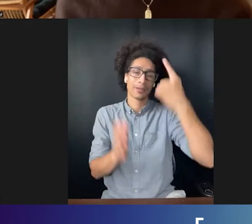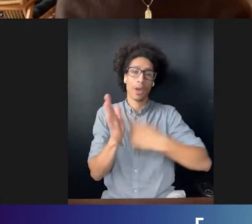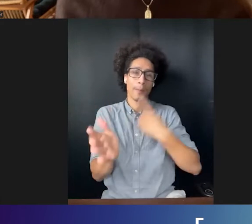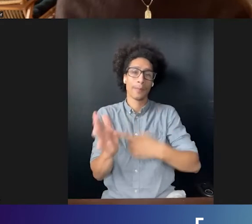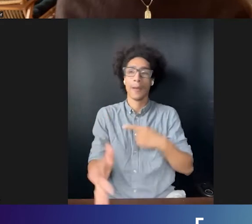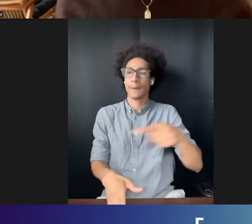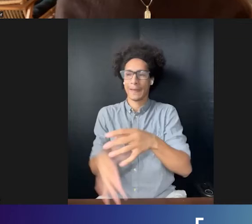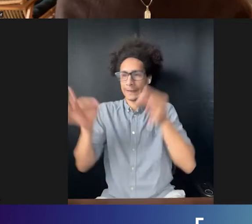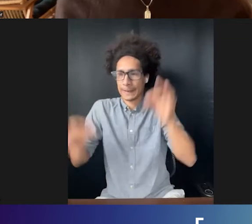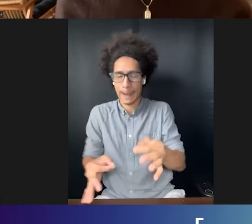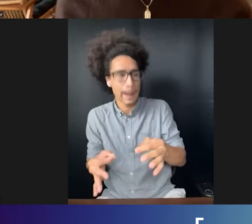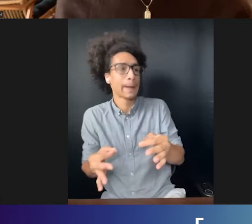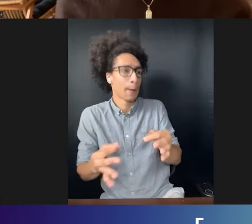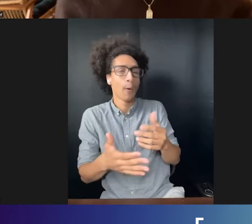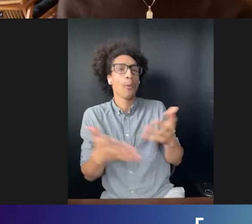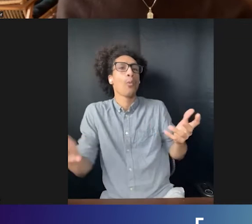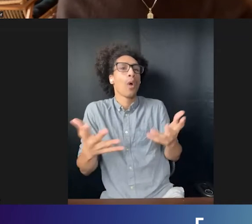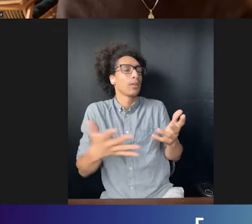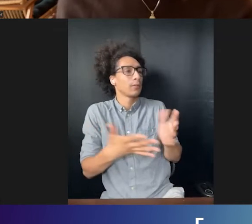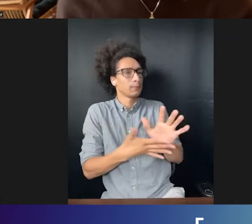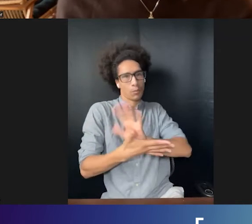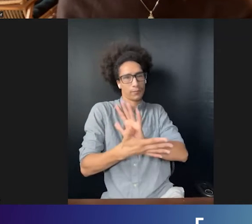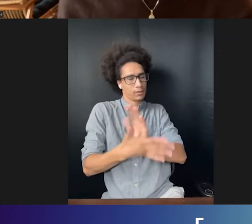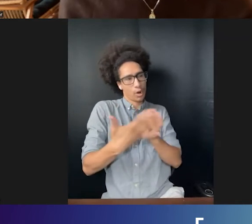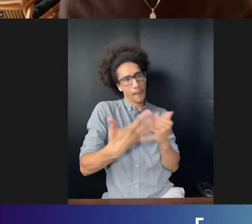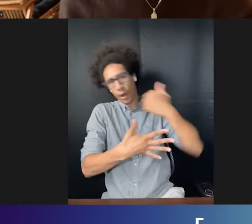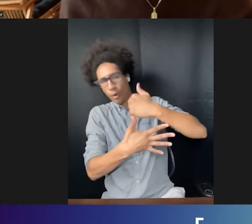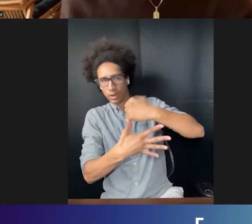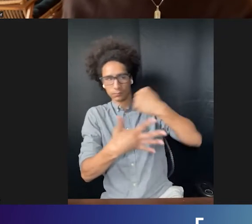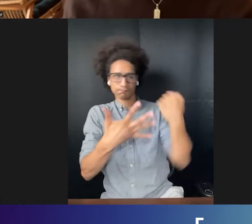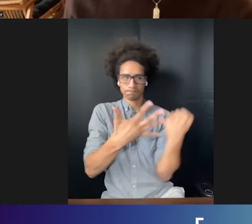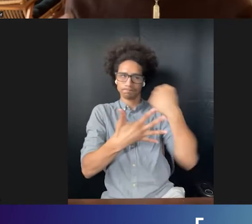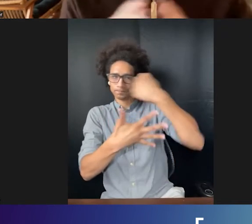And I think that that's, you know, often or usually the case with a distributor because as you've said, like,